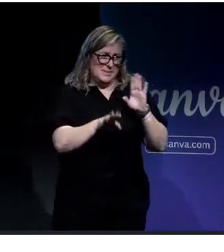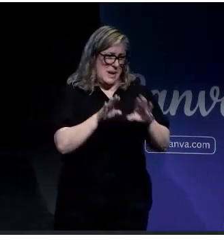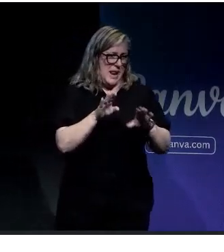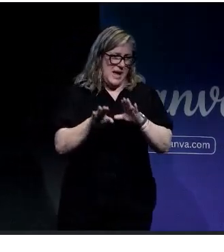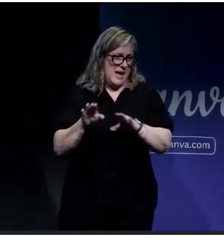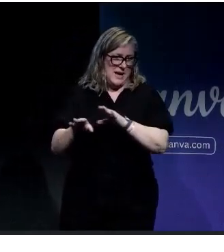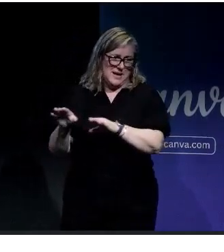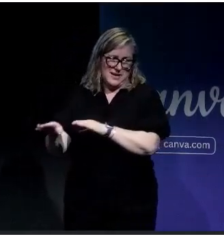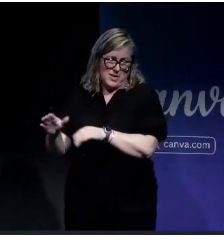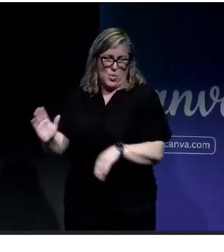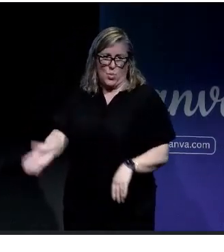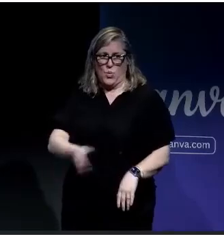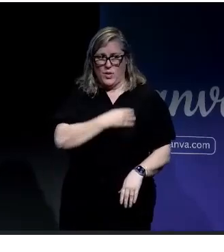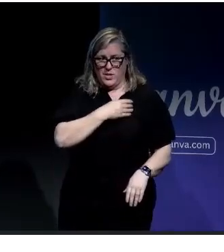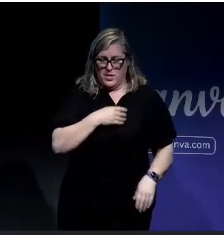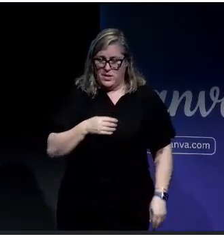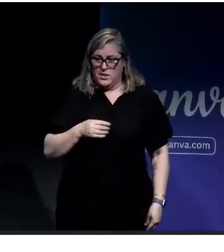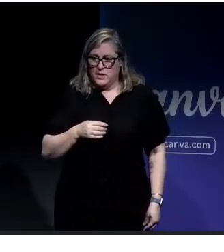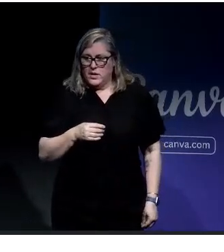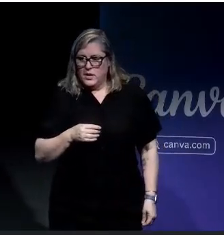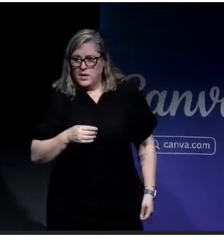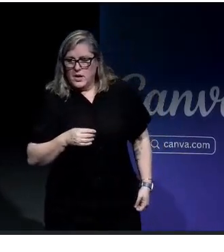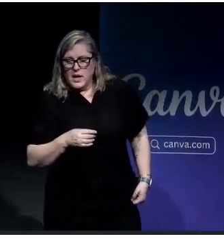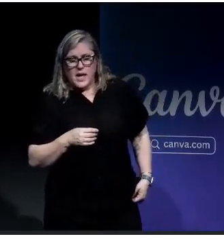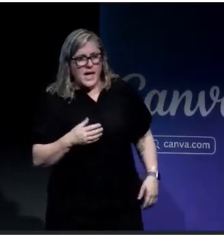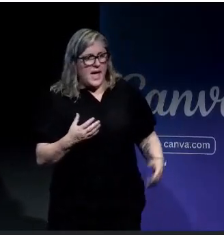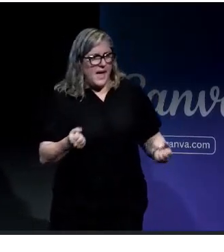Uh, each of those have their different strengths and weaknesses, and we're not here to talk about that.